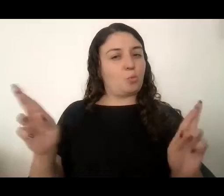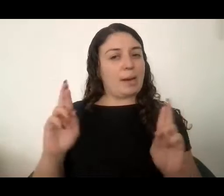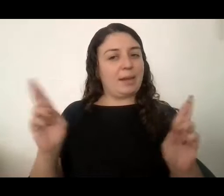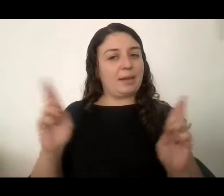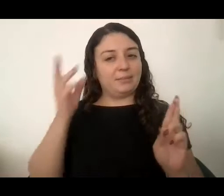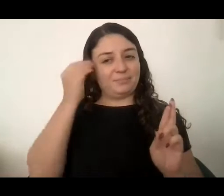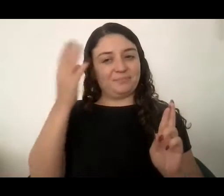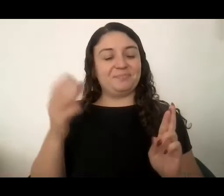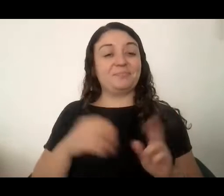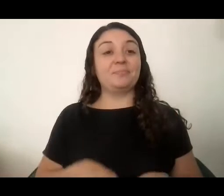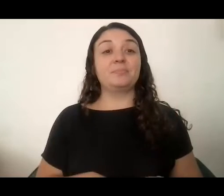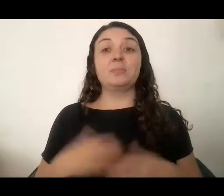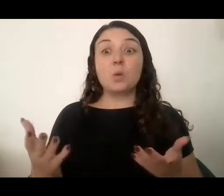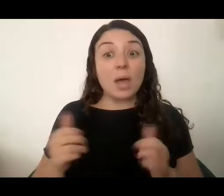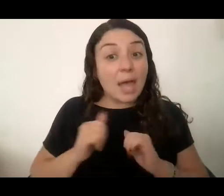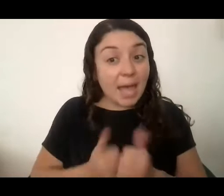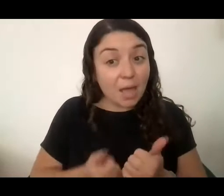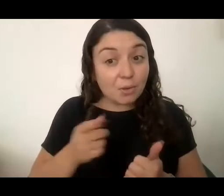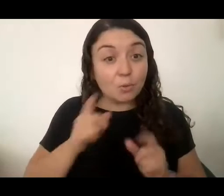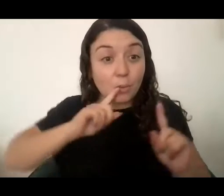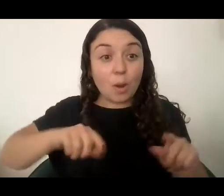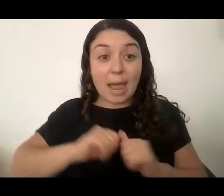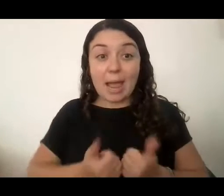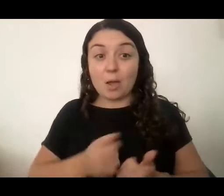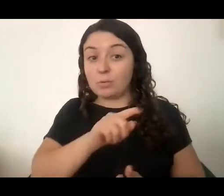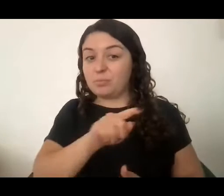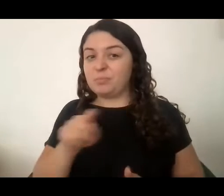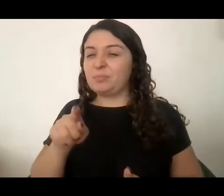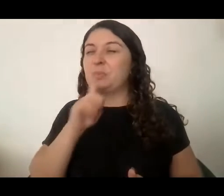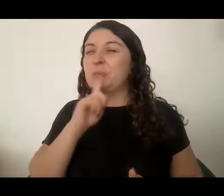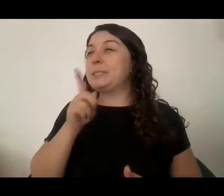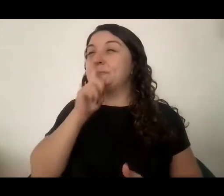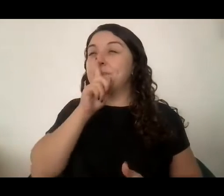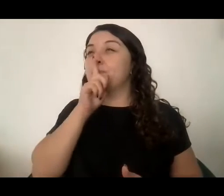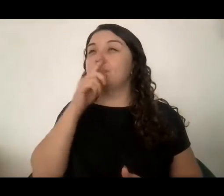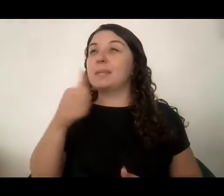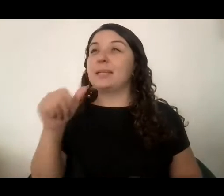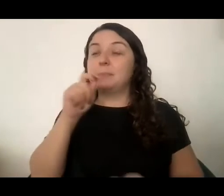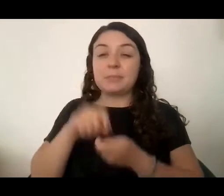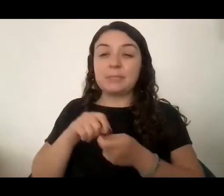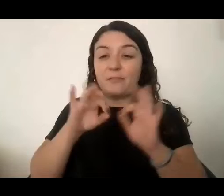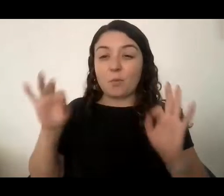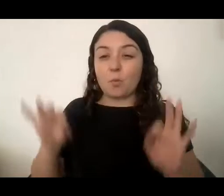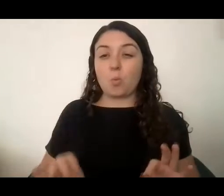So how do you report this information? There's no specific form. They don't have,